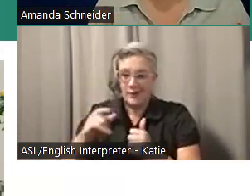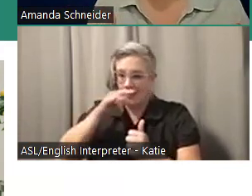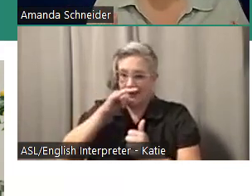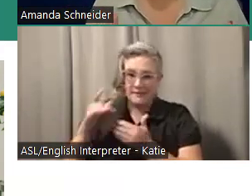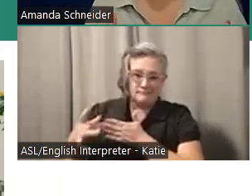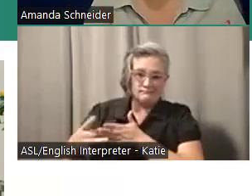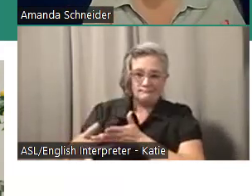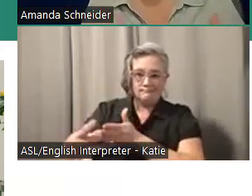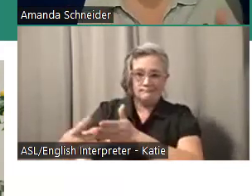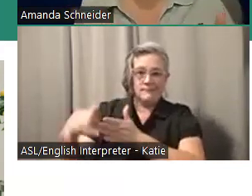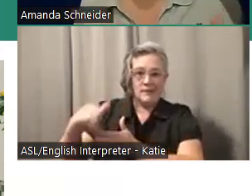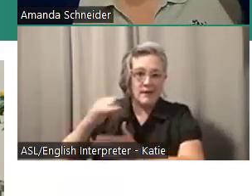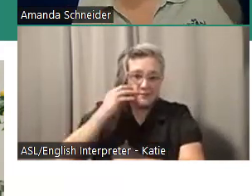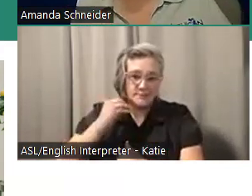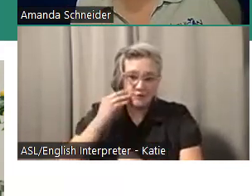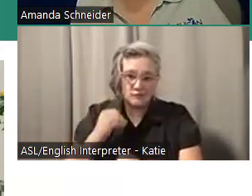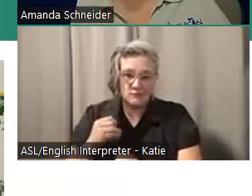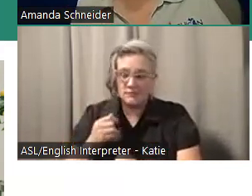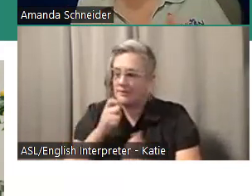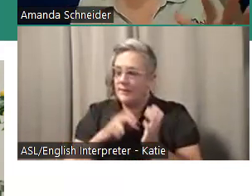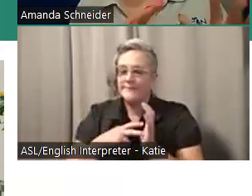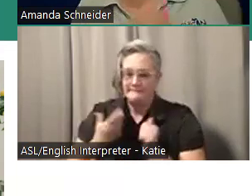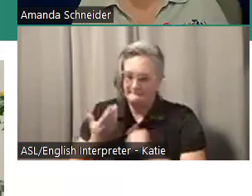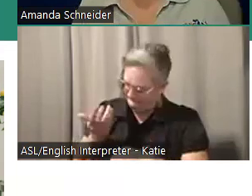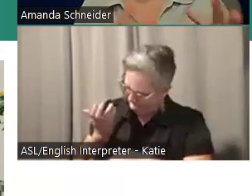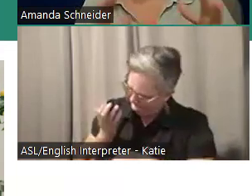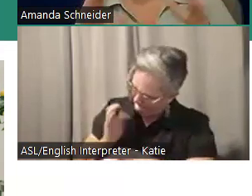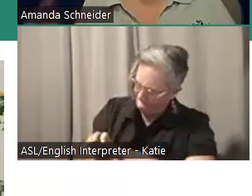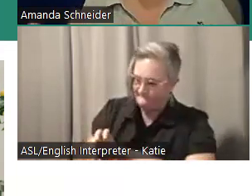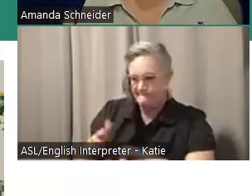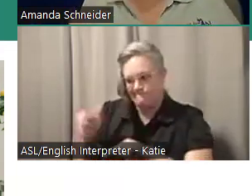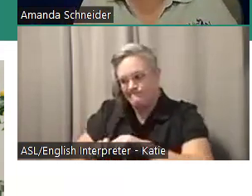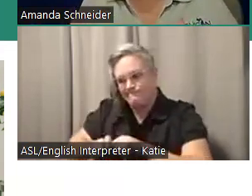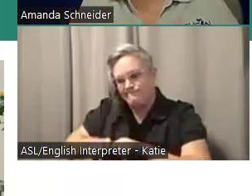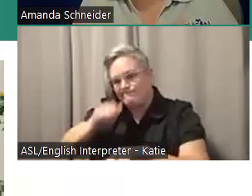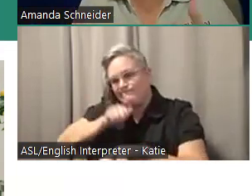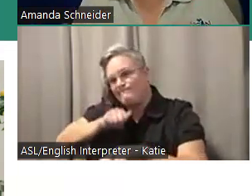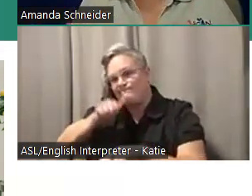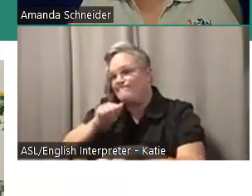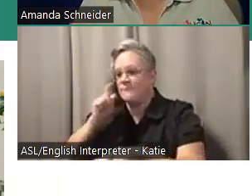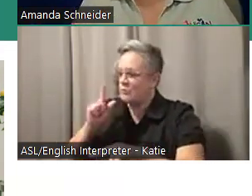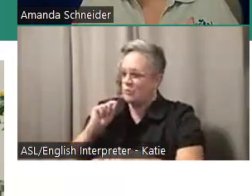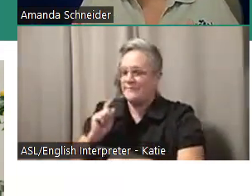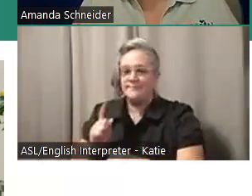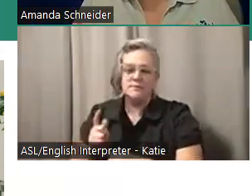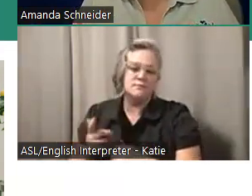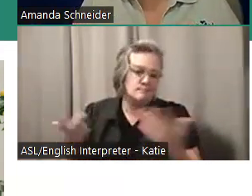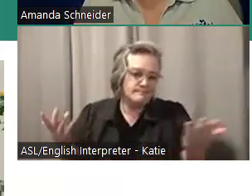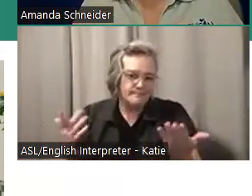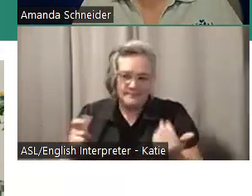the experience. So we don't want to force kids to sit for 20 minutes when it's maybe not their time.